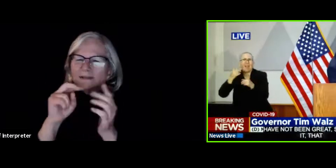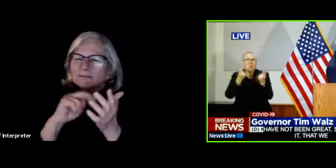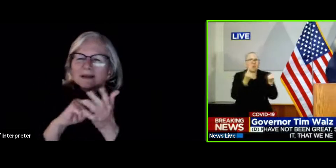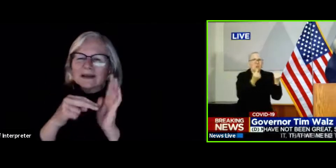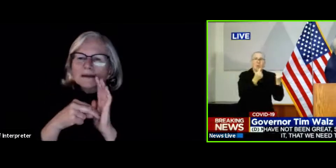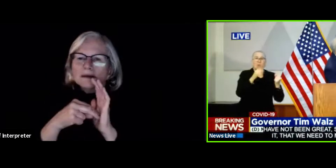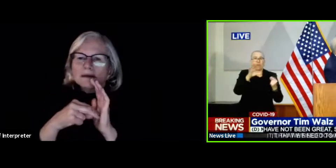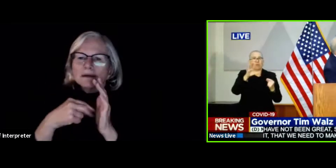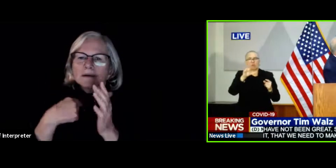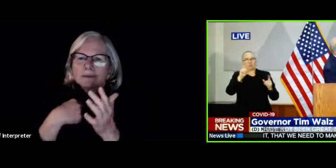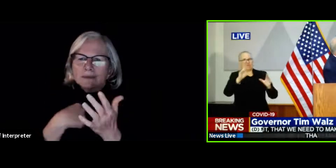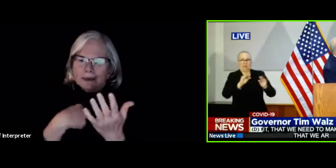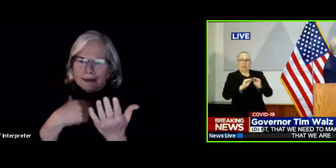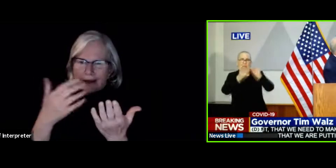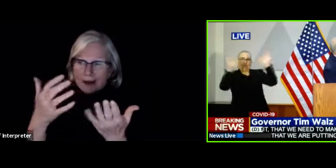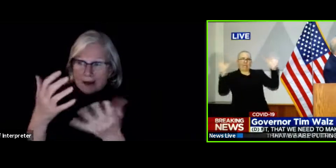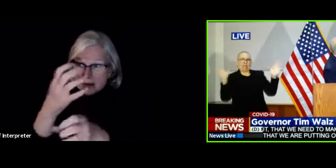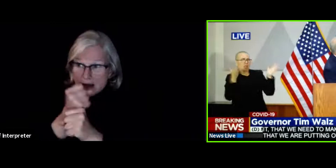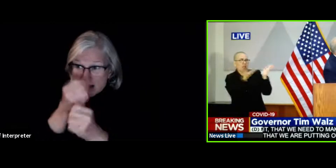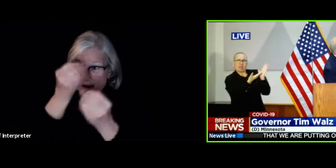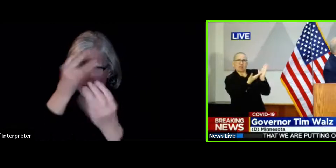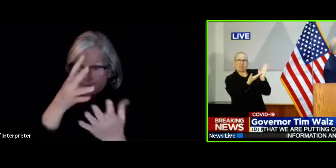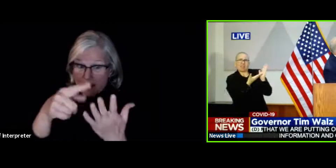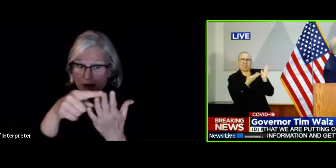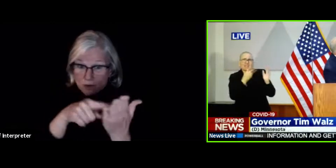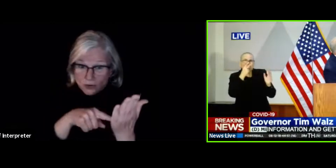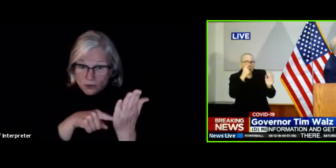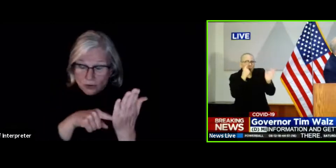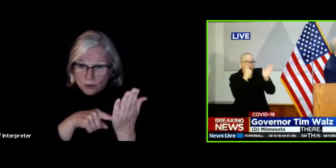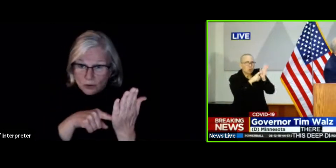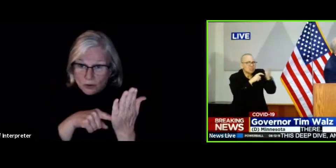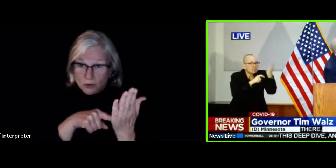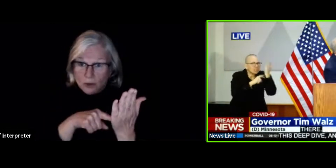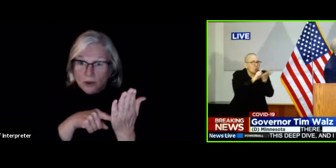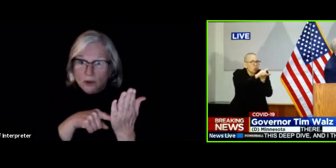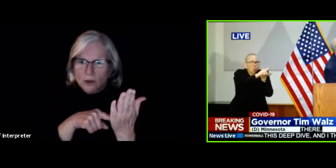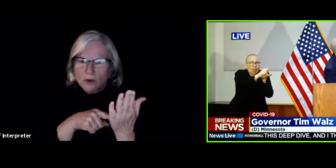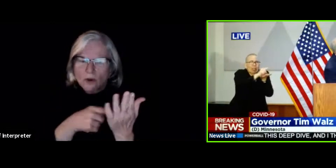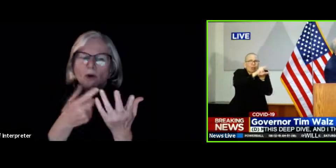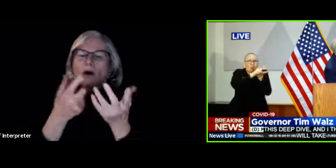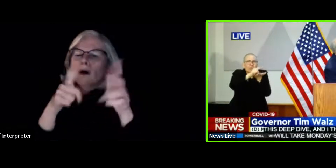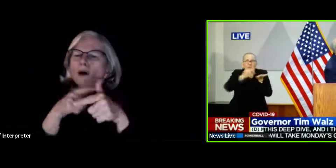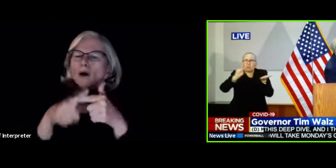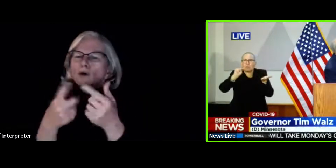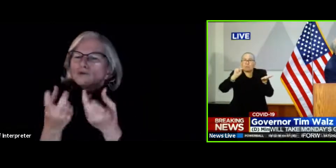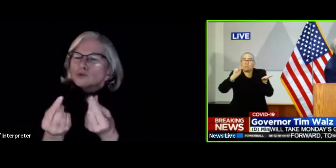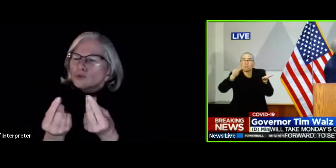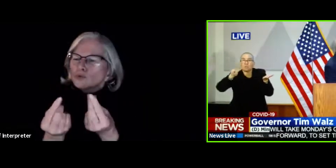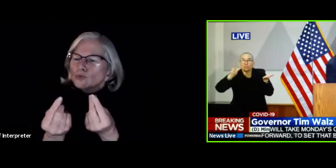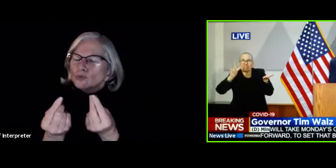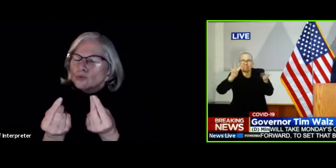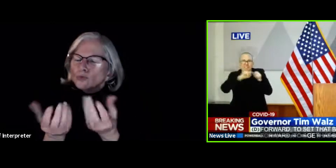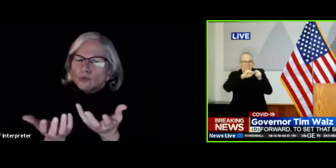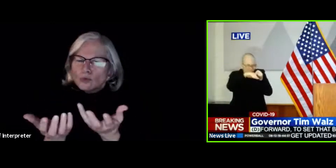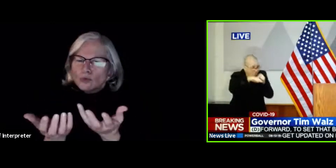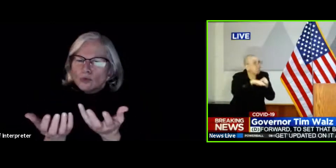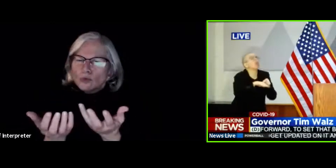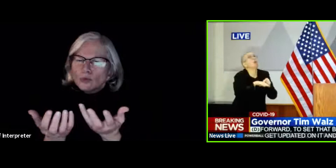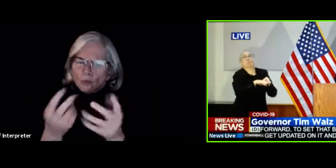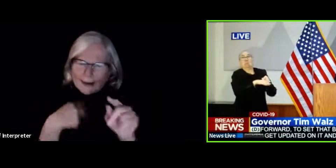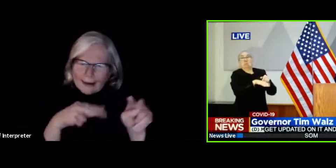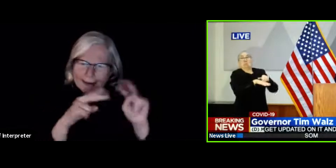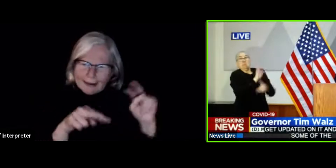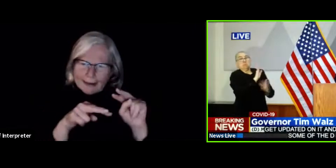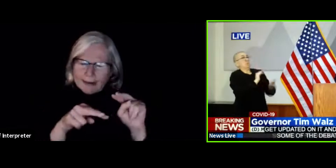IS, WHAT CHANGED FROM WEEK 27 TO WEEK 41? WHAT STARTED TO CHANGE? AND WE LOOK AT THAT.